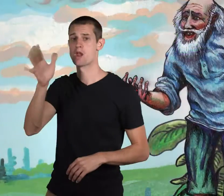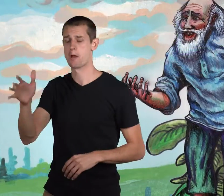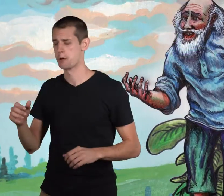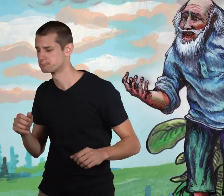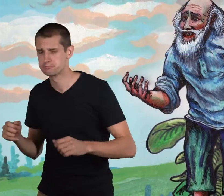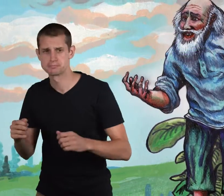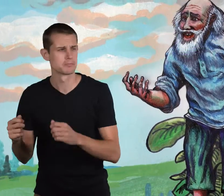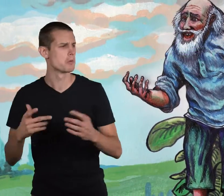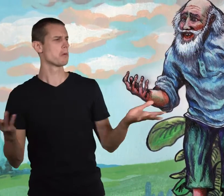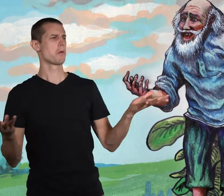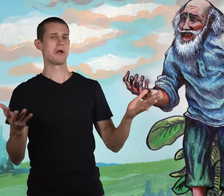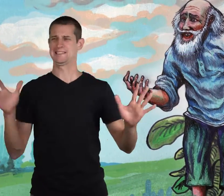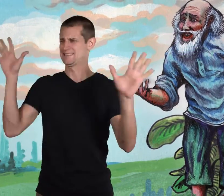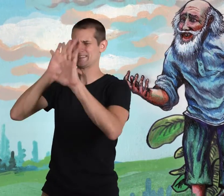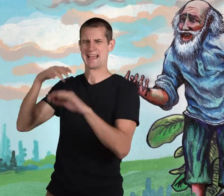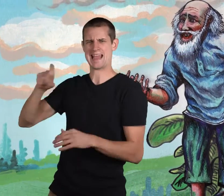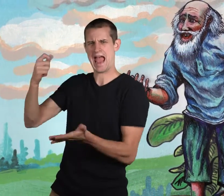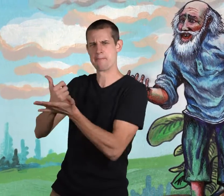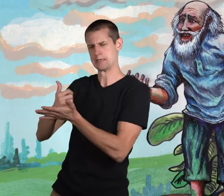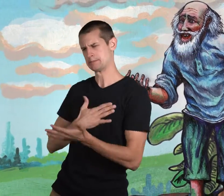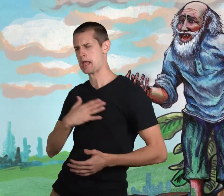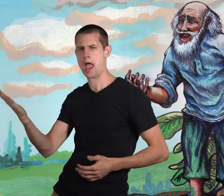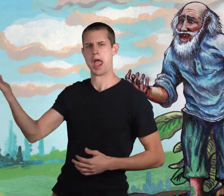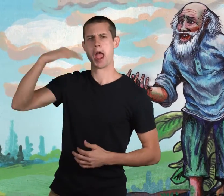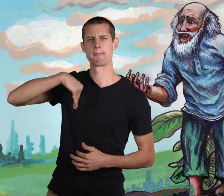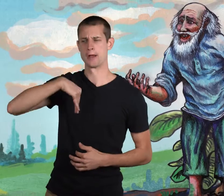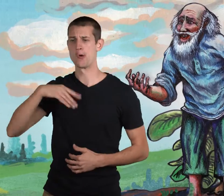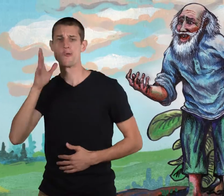So grandpa called to the grandma for help. "Please come help!"